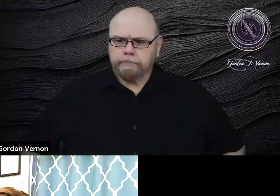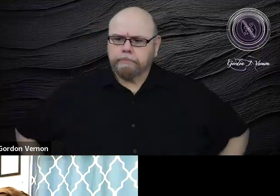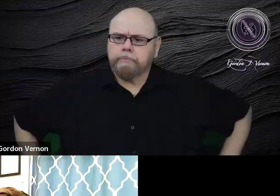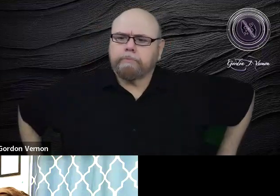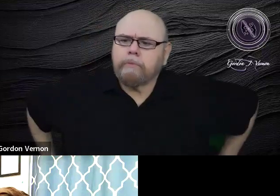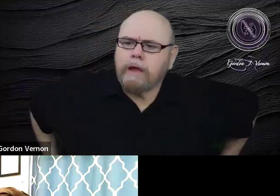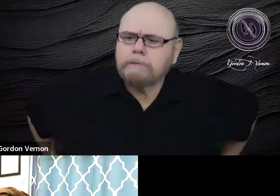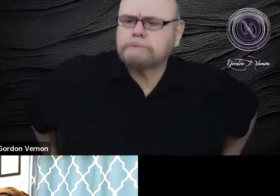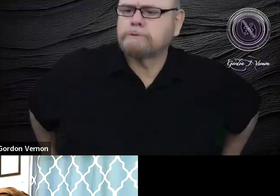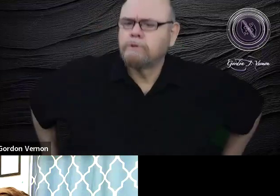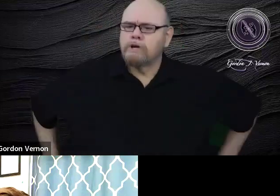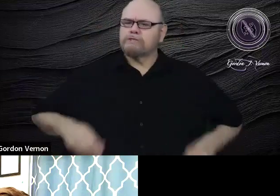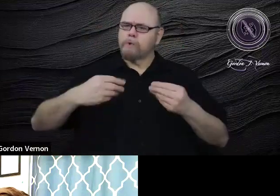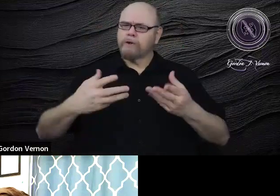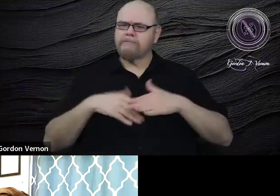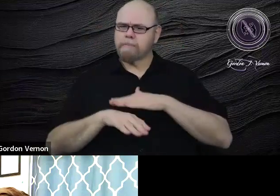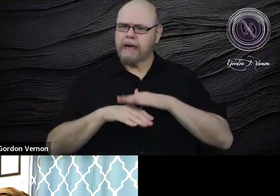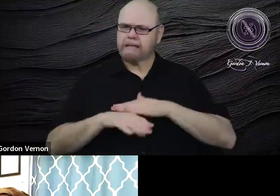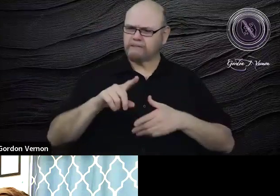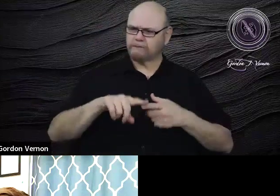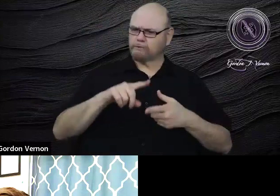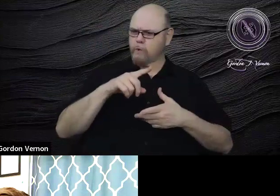and to study them in combination in order